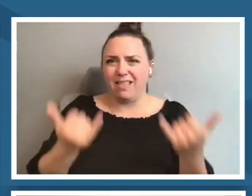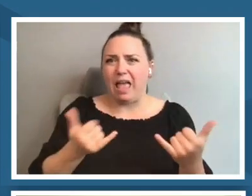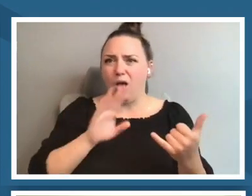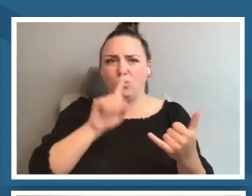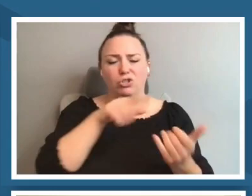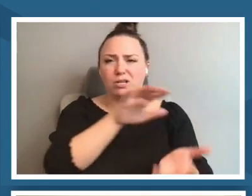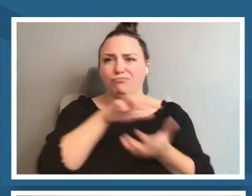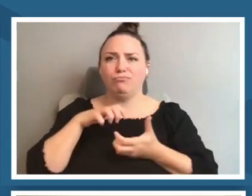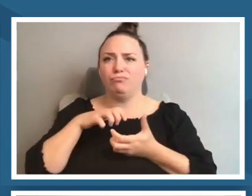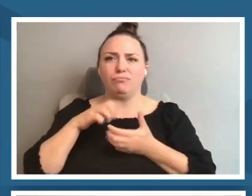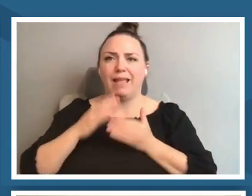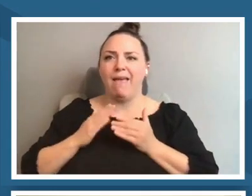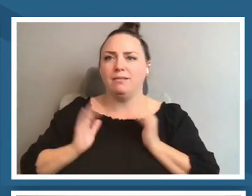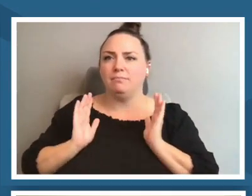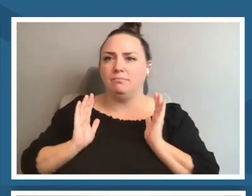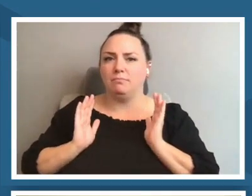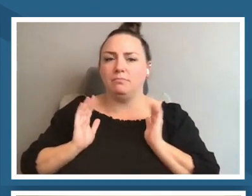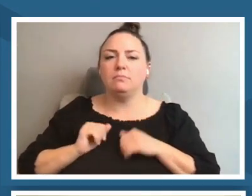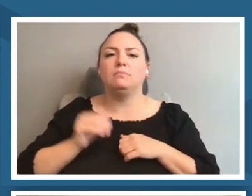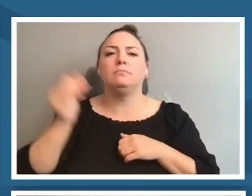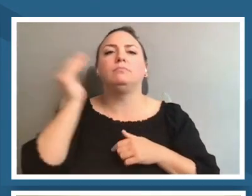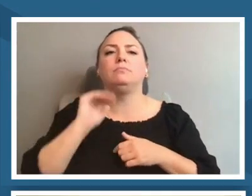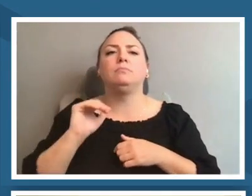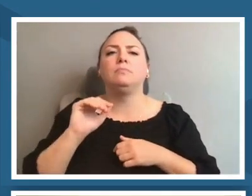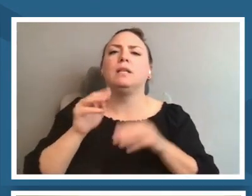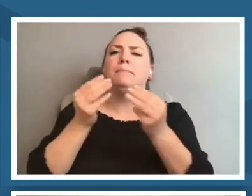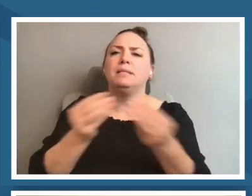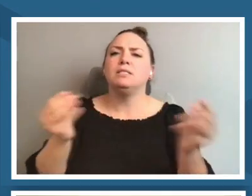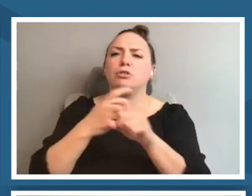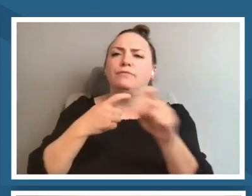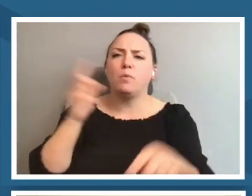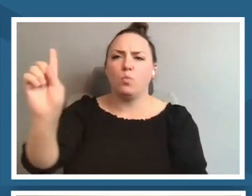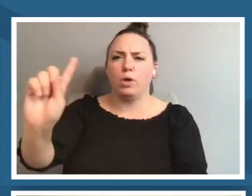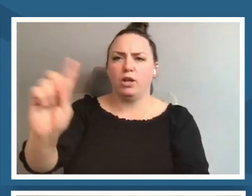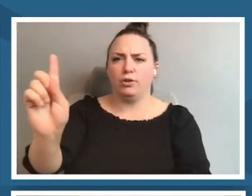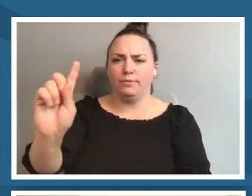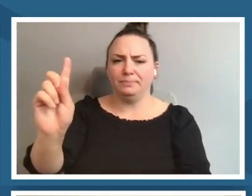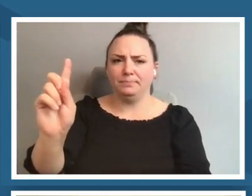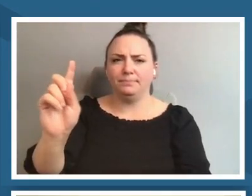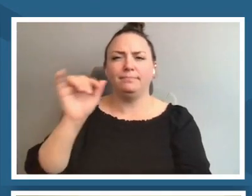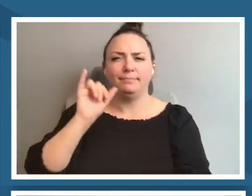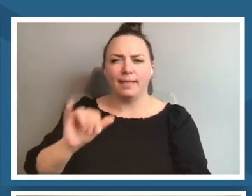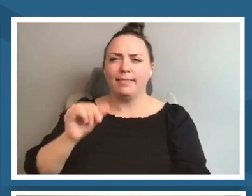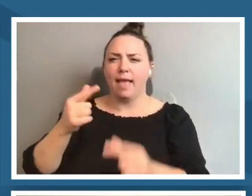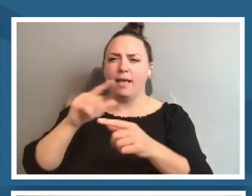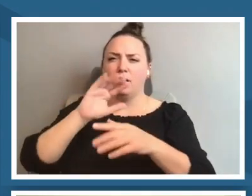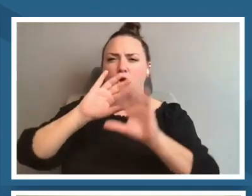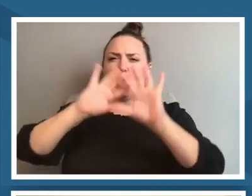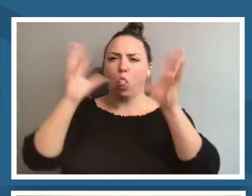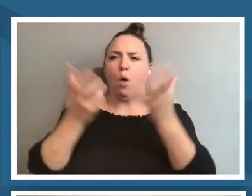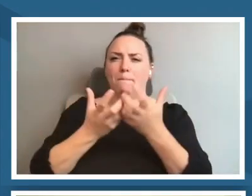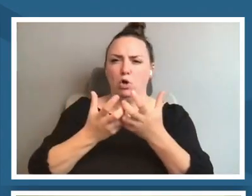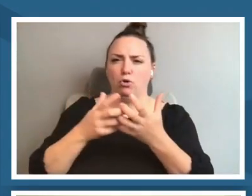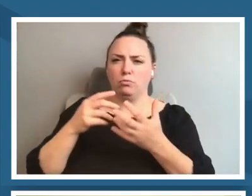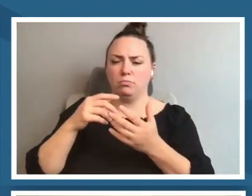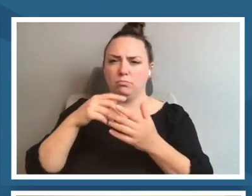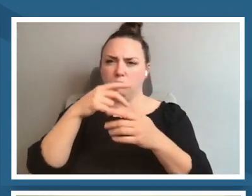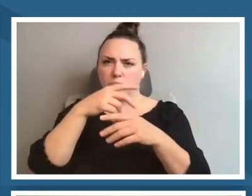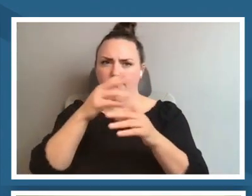uh what are the where are the materials from so that gets that globalization question of